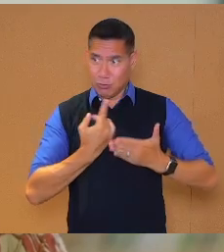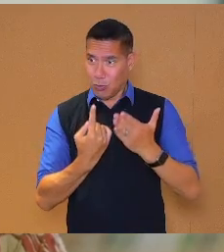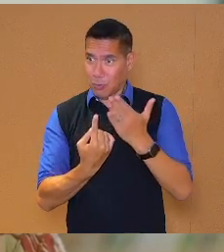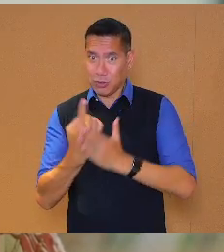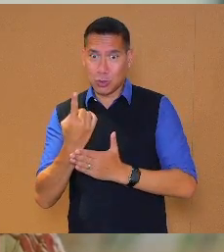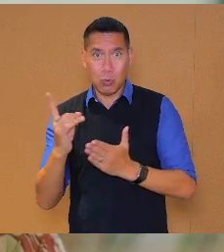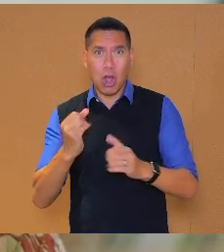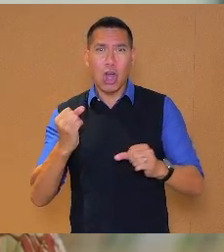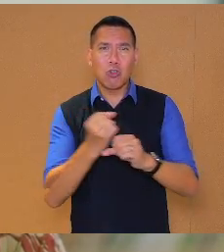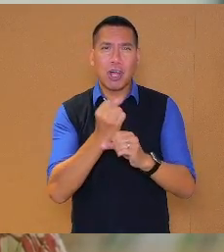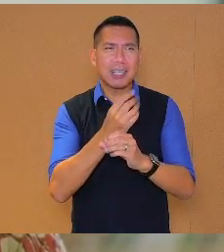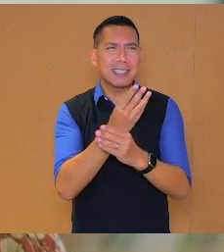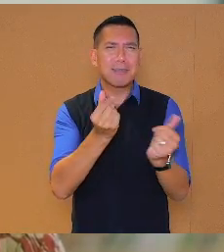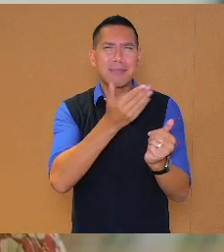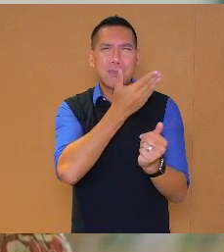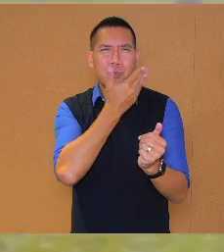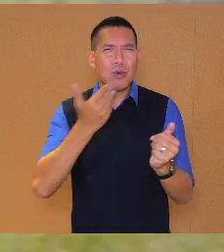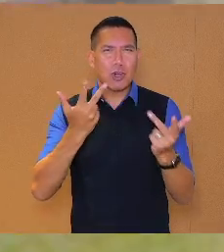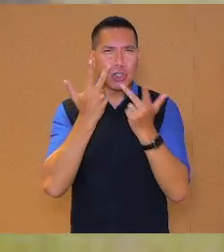represents everything that we are.